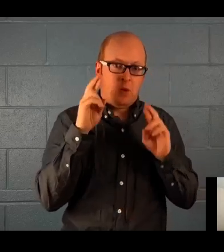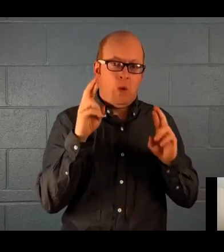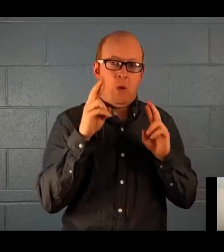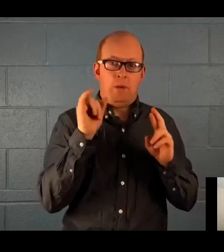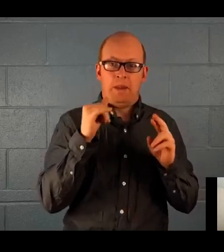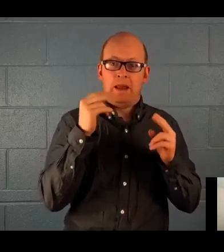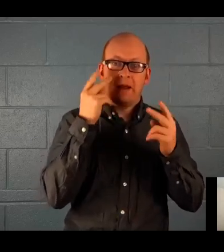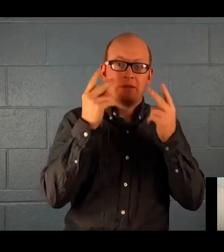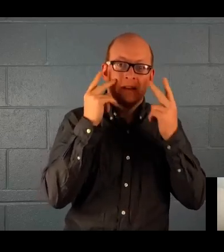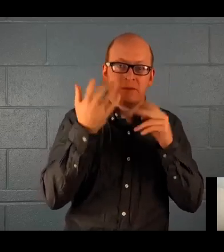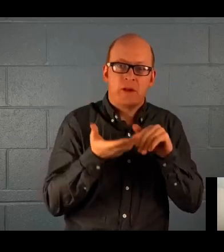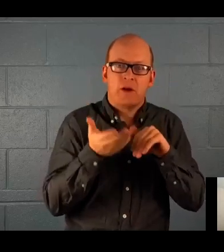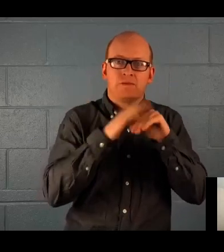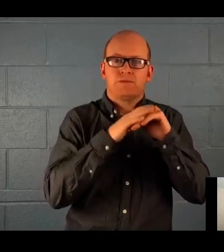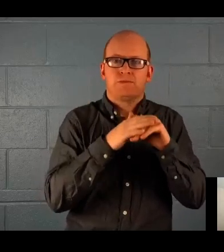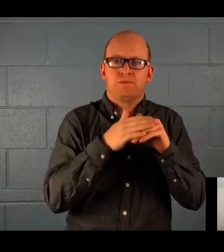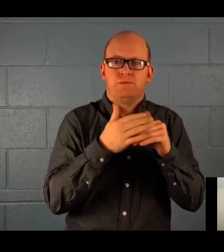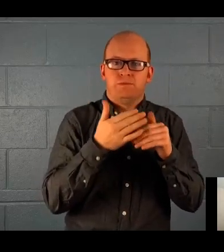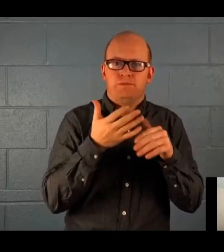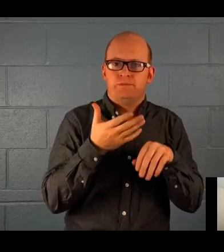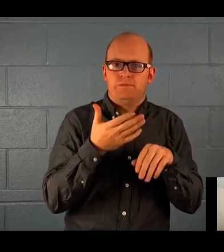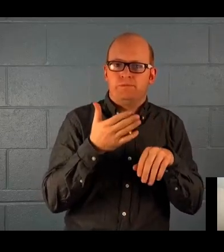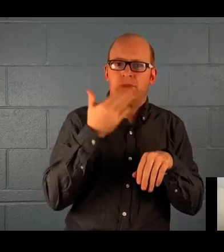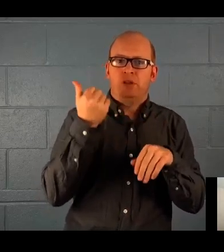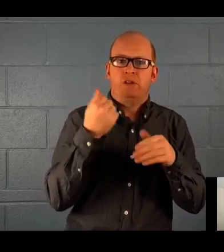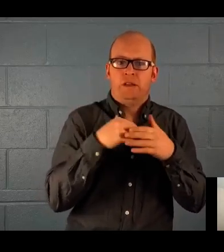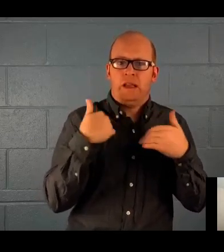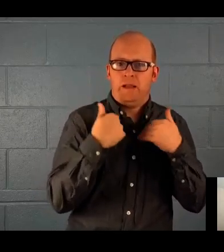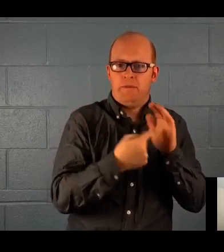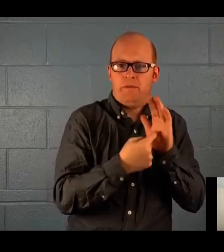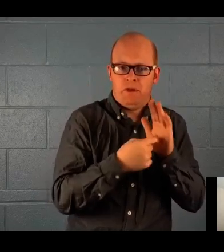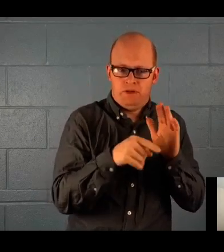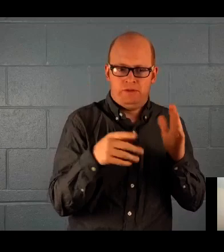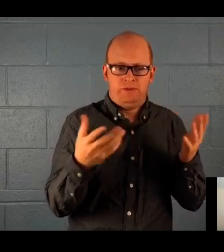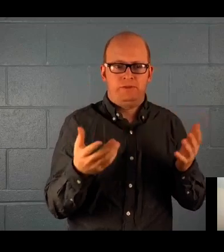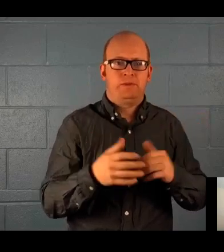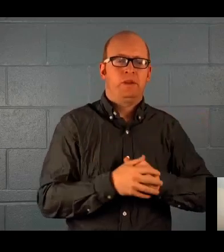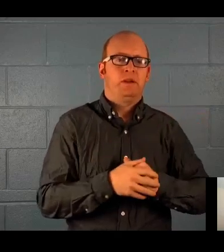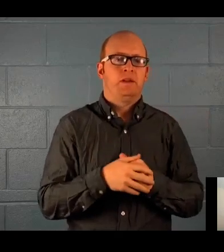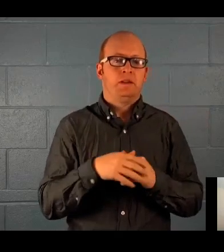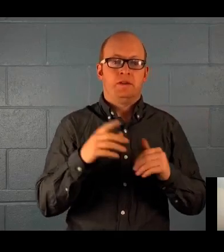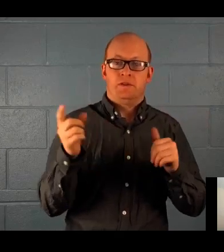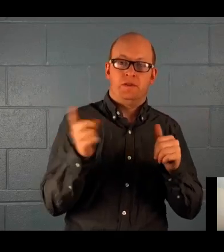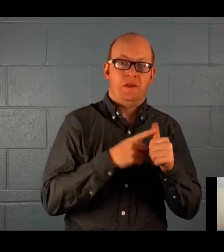or patients. So the very first attempt to use gene therapy